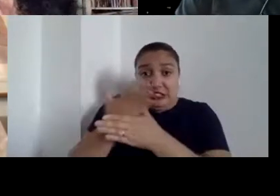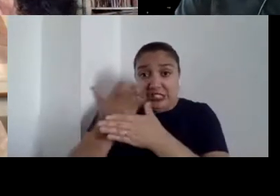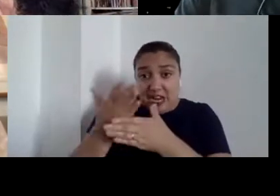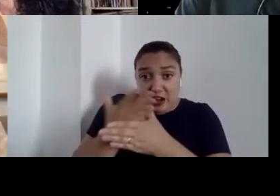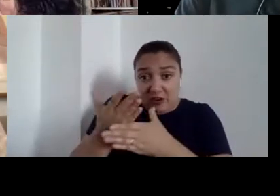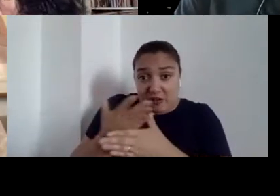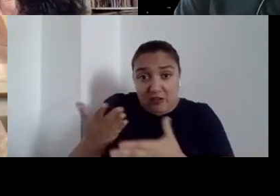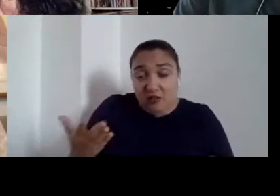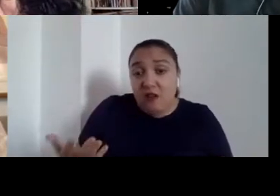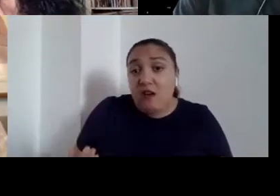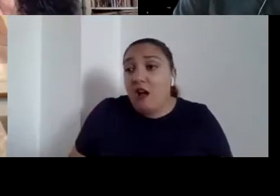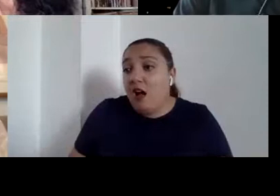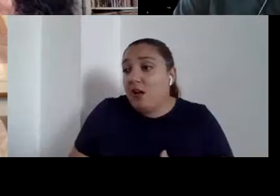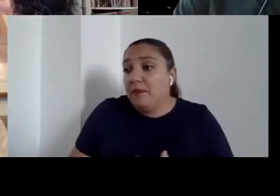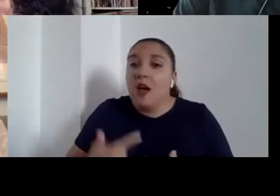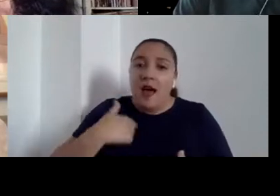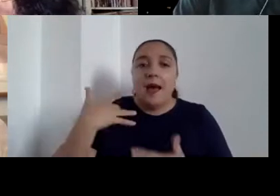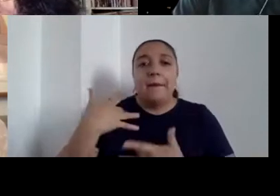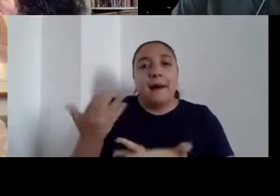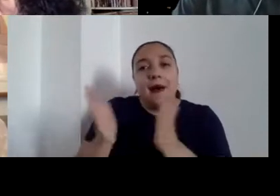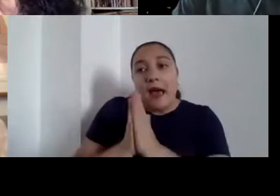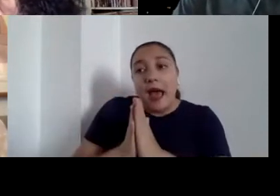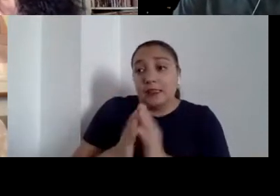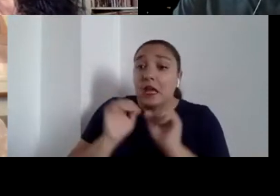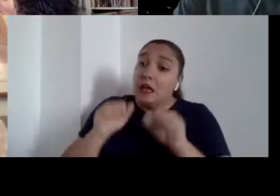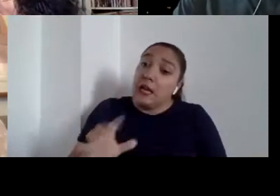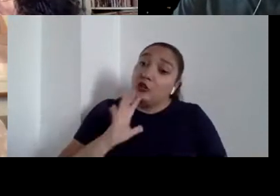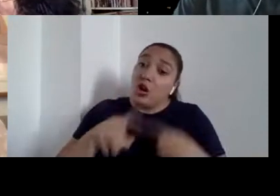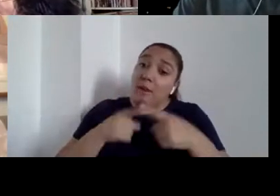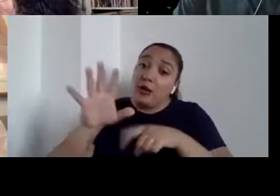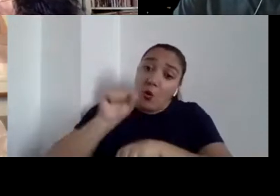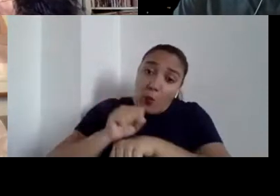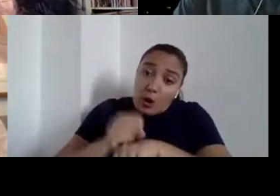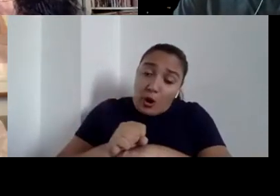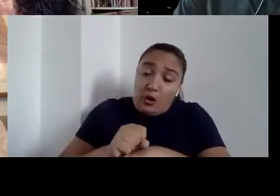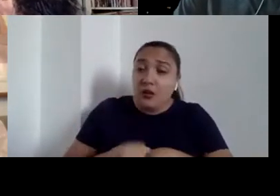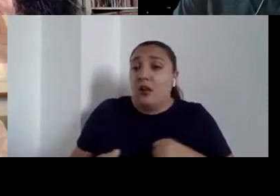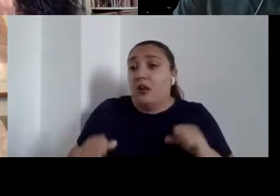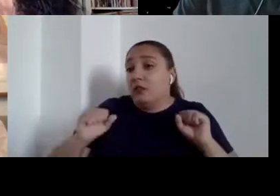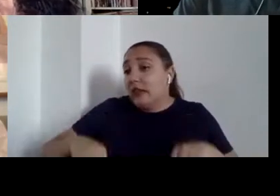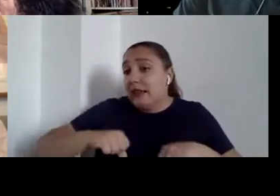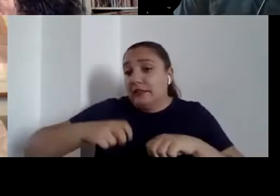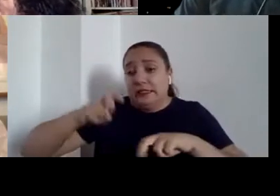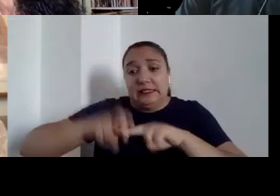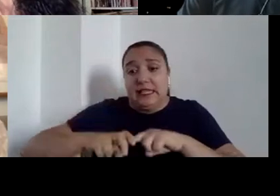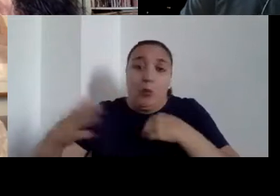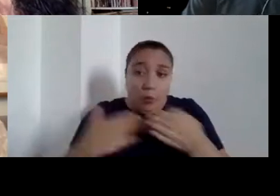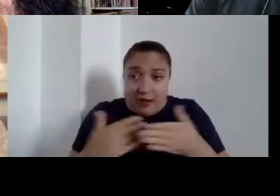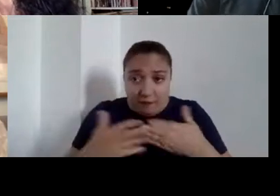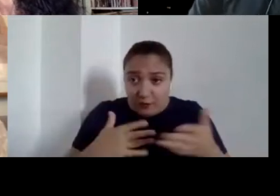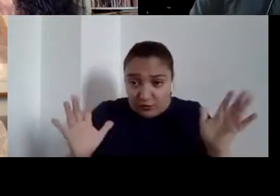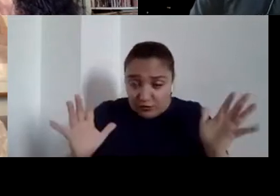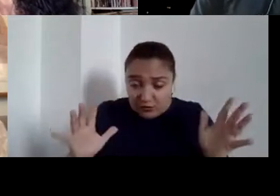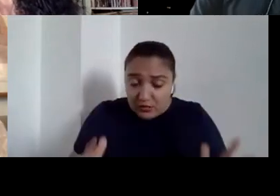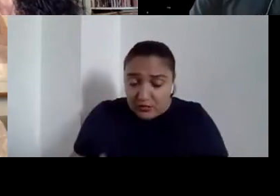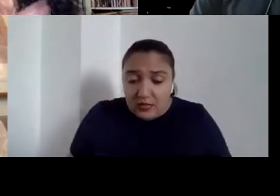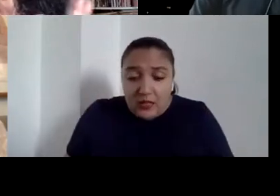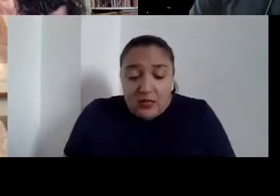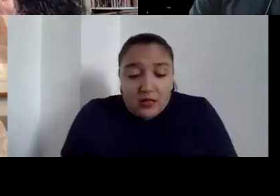talking about their work or nothing or just sit whatever form it is and that feels like